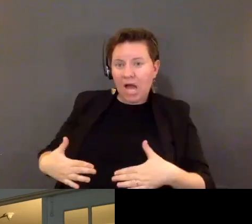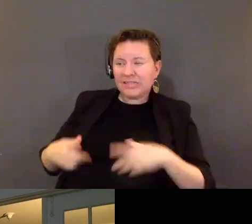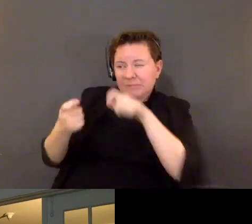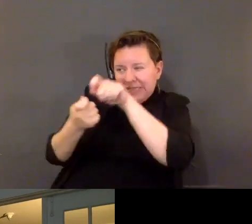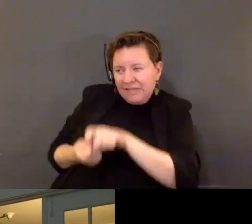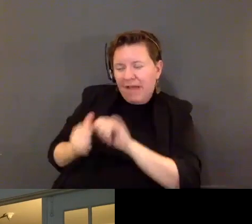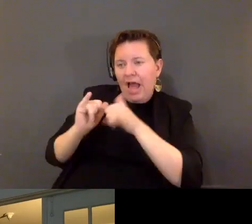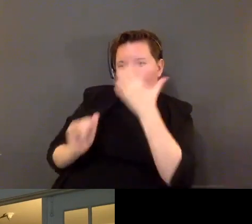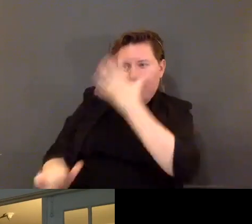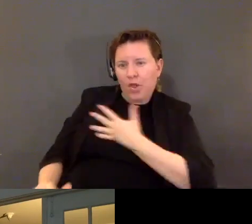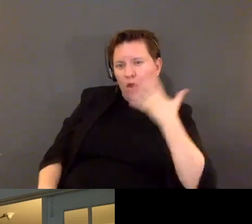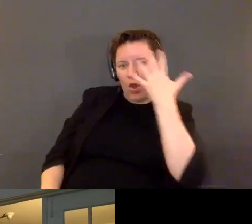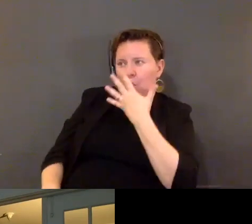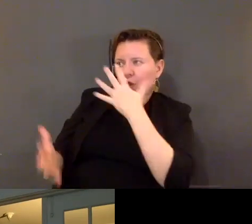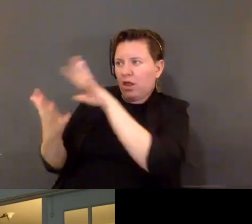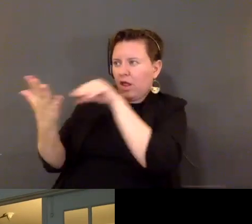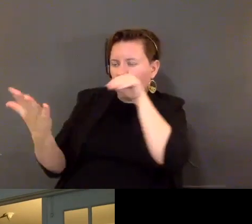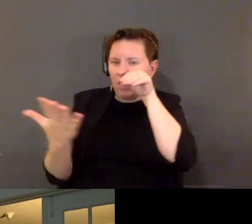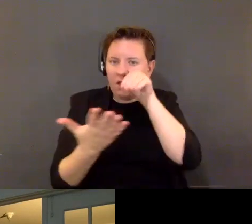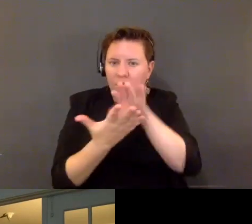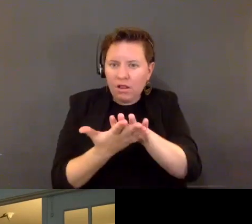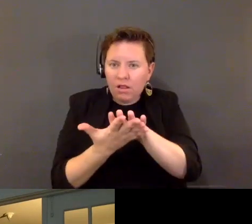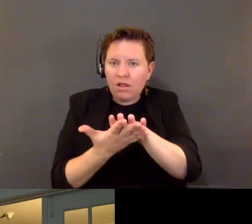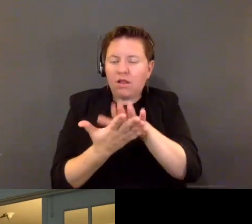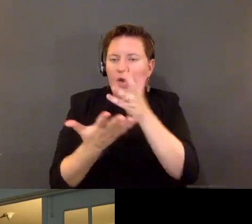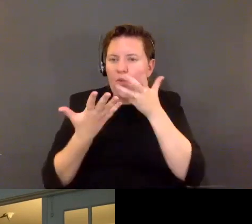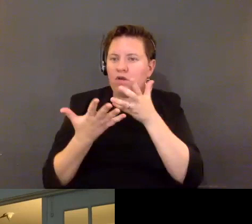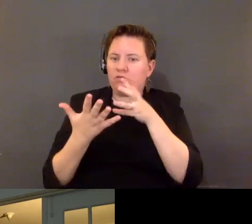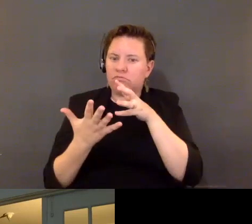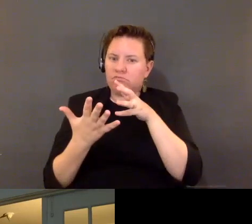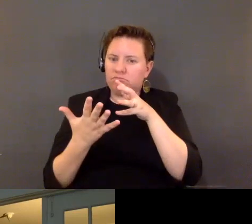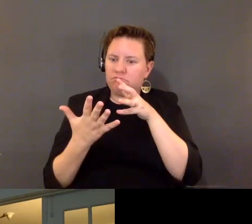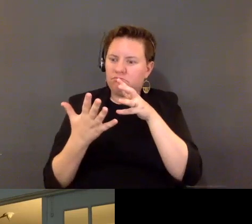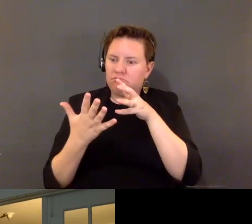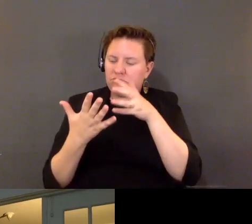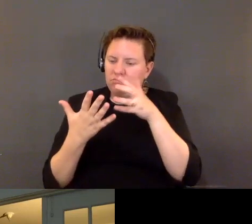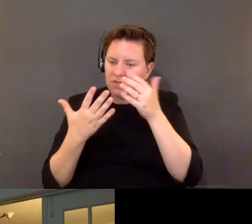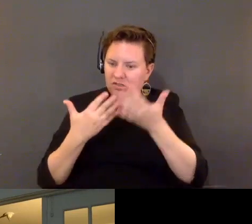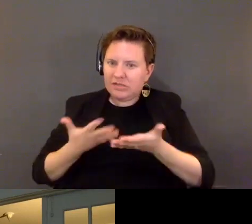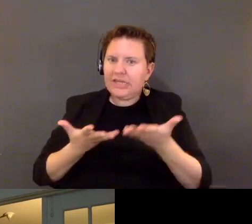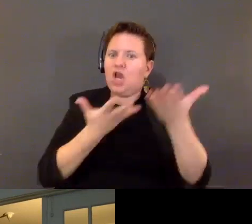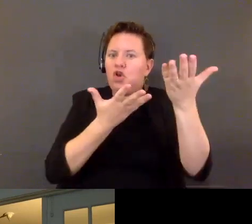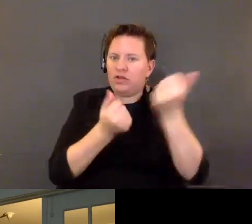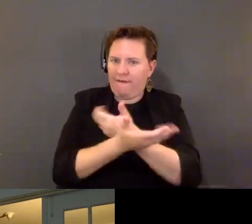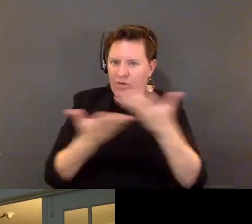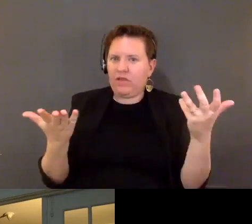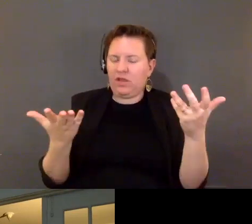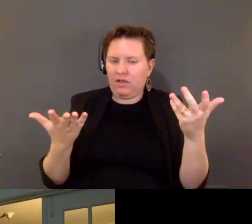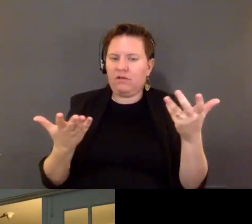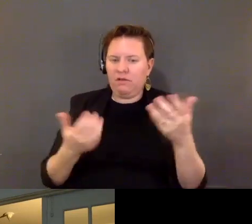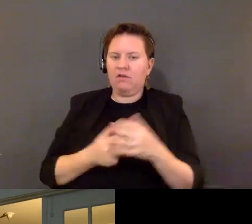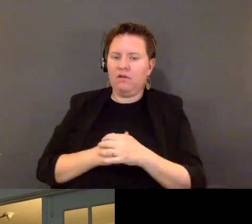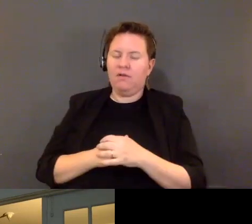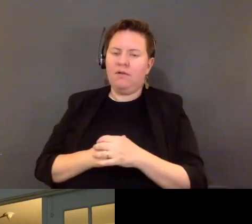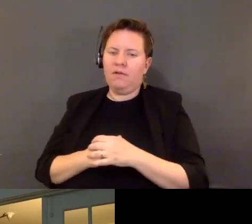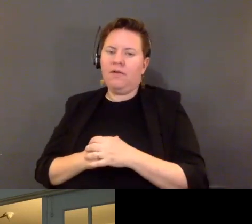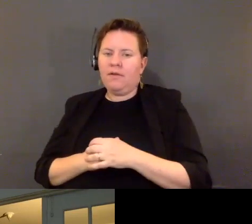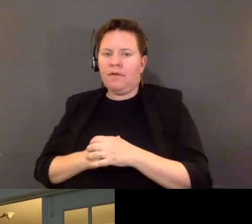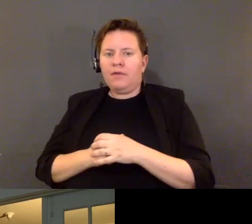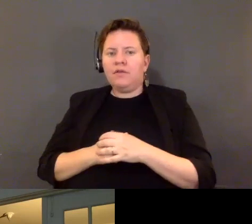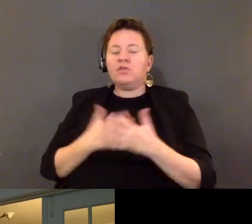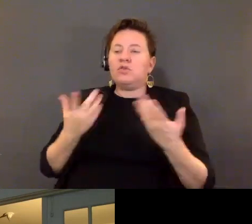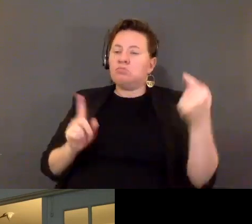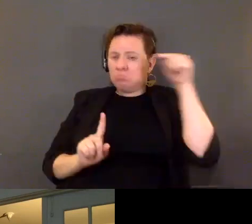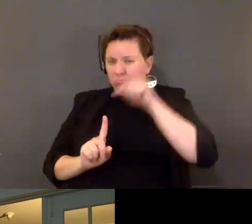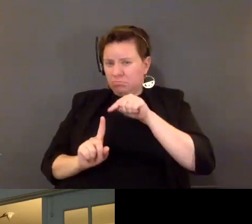that um carry everything else so getting back to your question though um